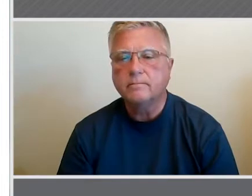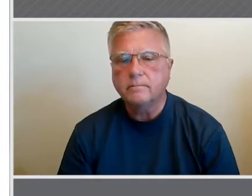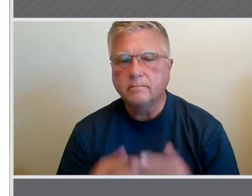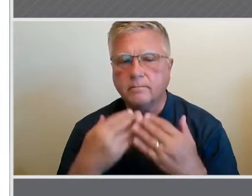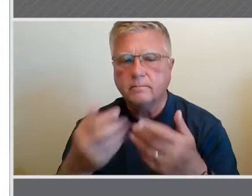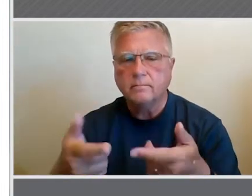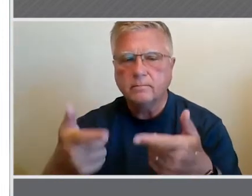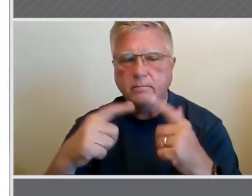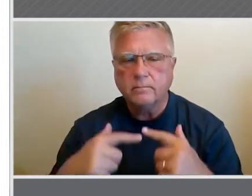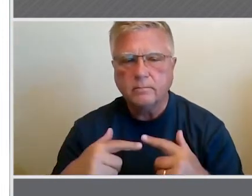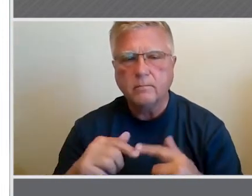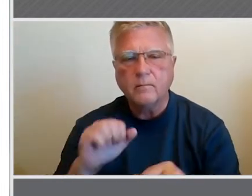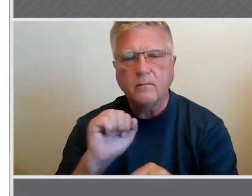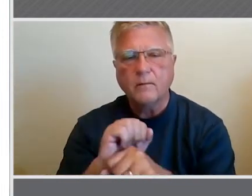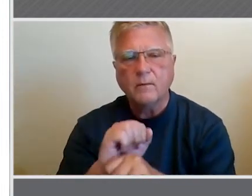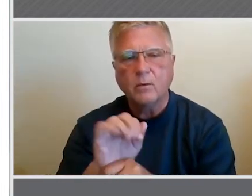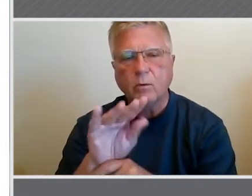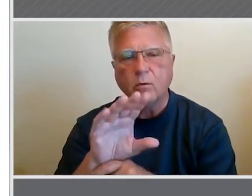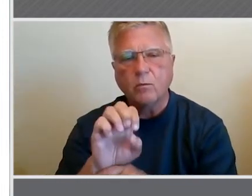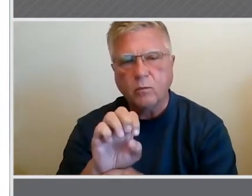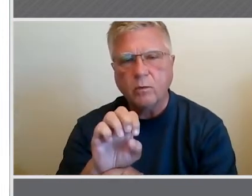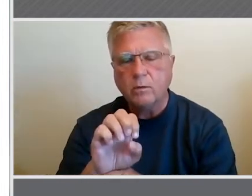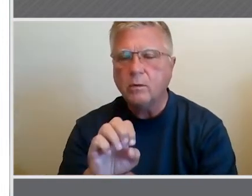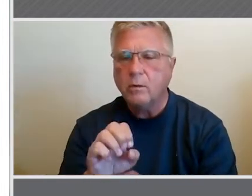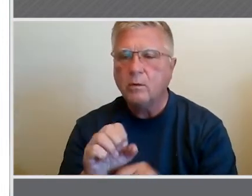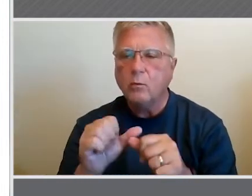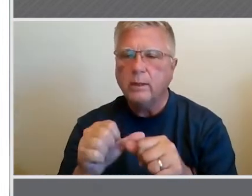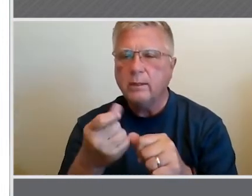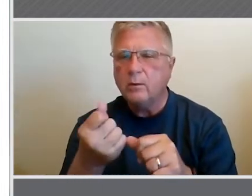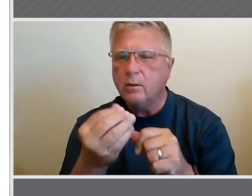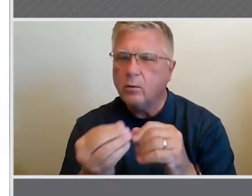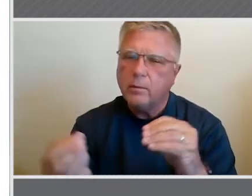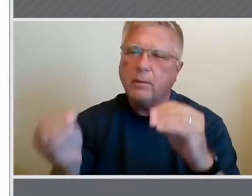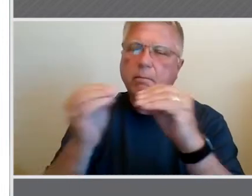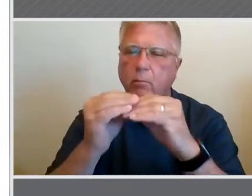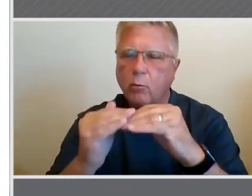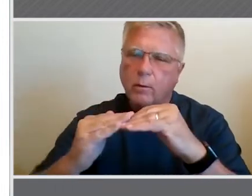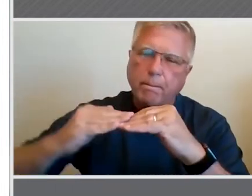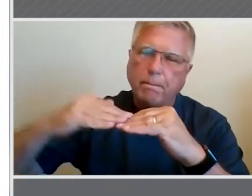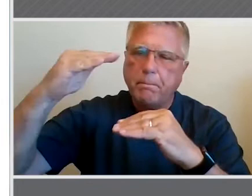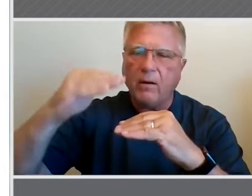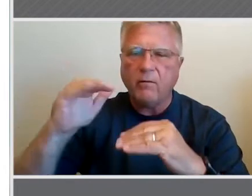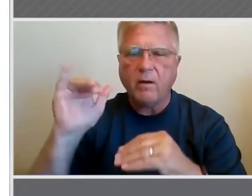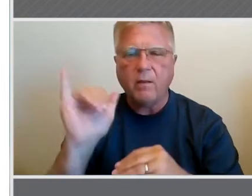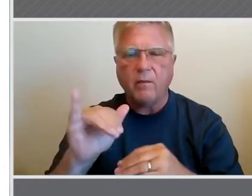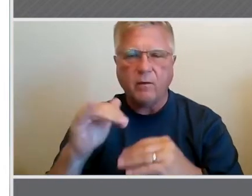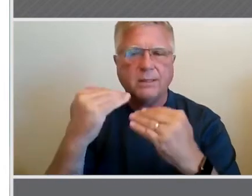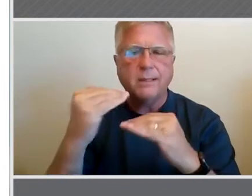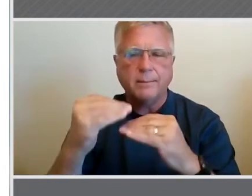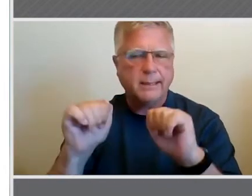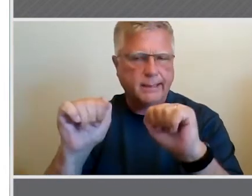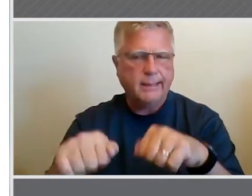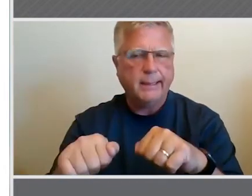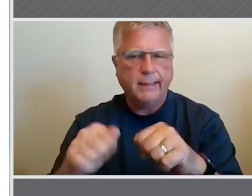workforce were able to go a little bit above those limits and target what we call workforce